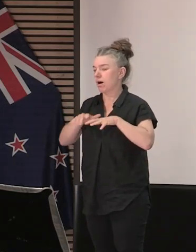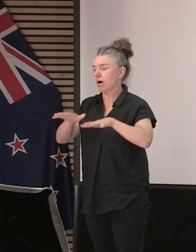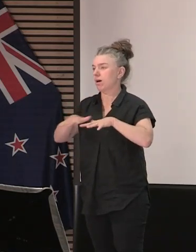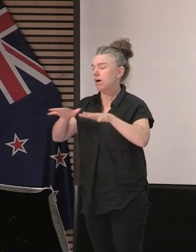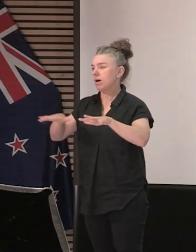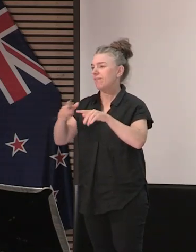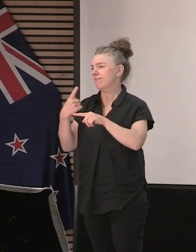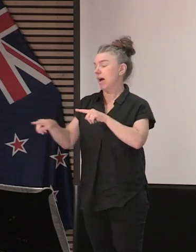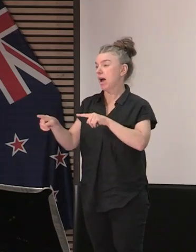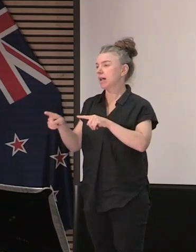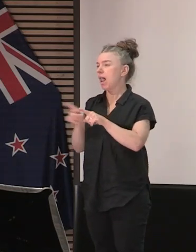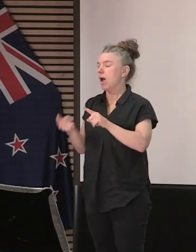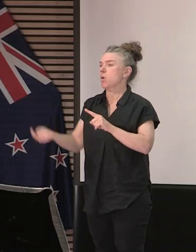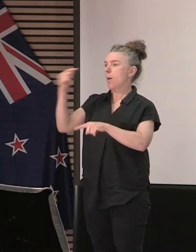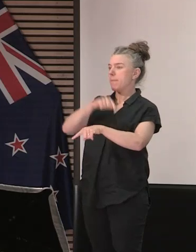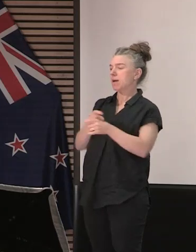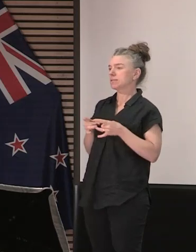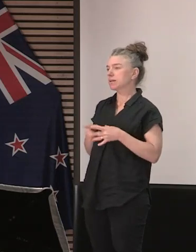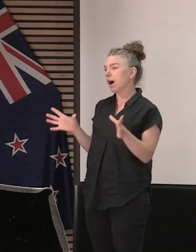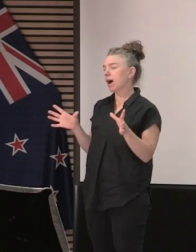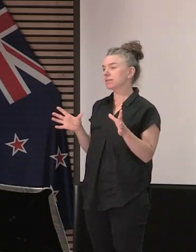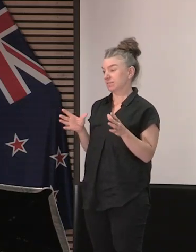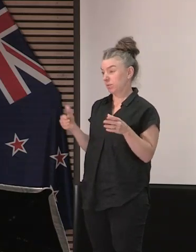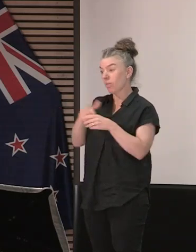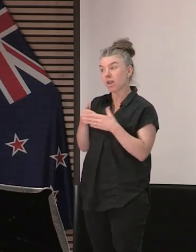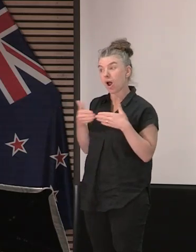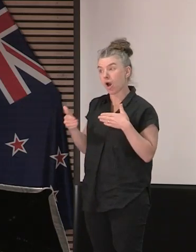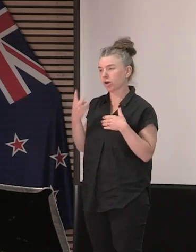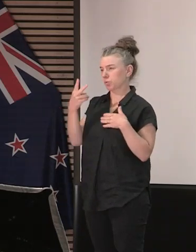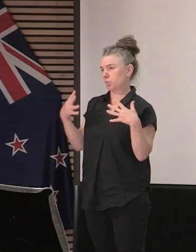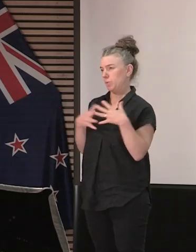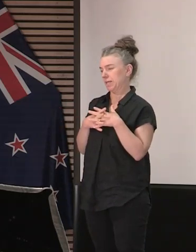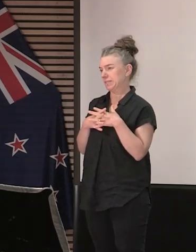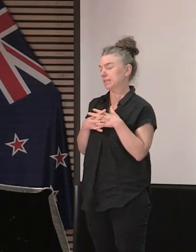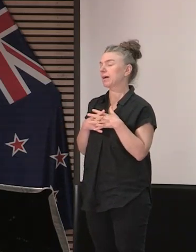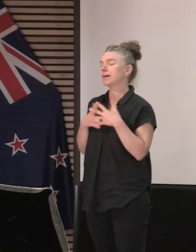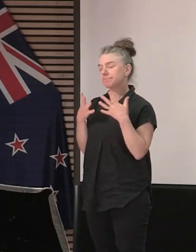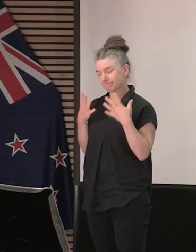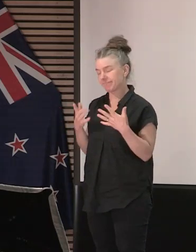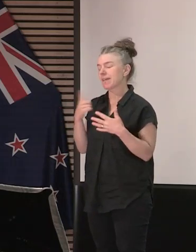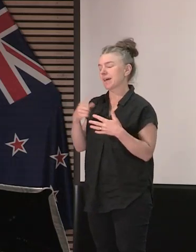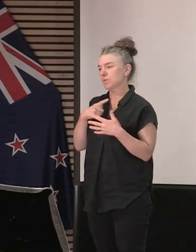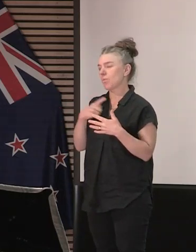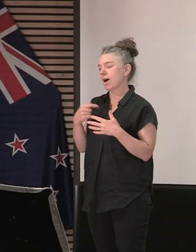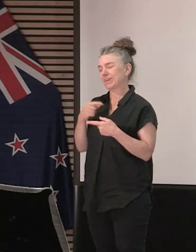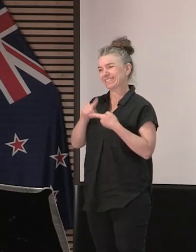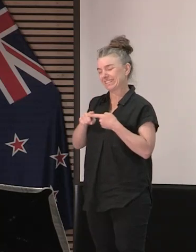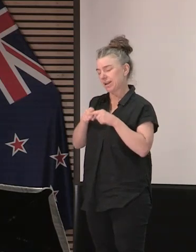be back tothe starting line within twoweeks. That's also why we willkeep enforcing the rules.